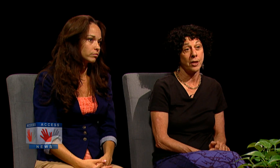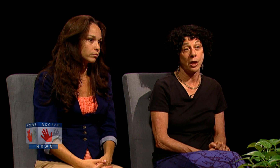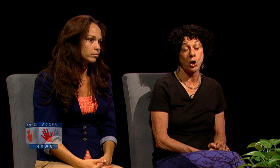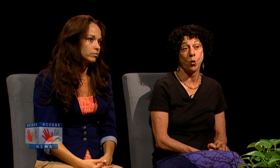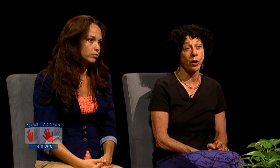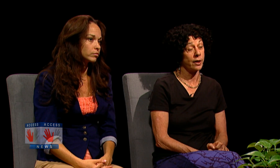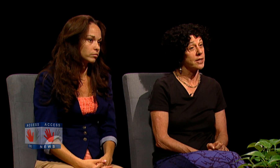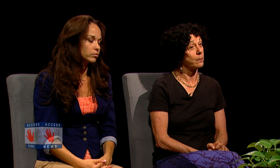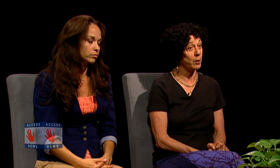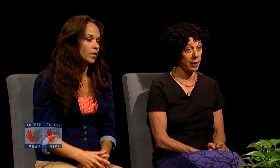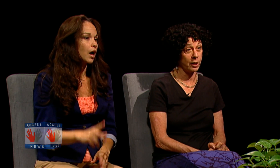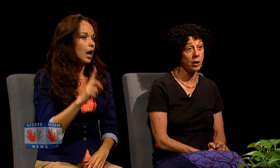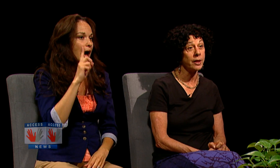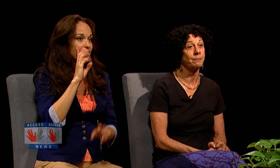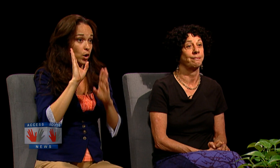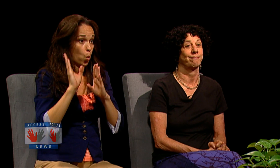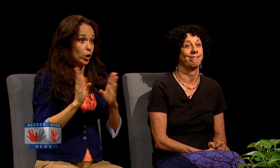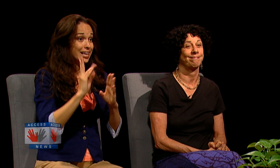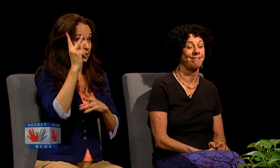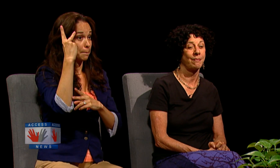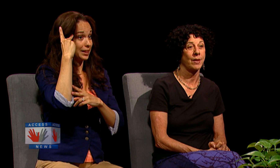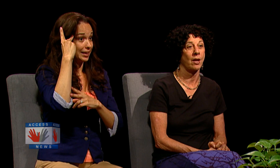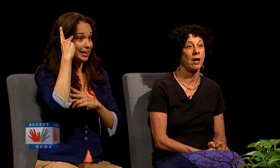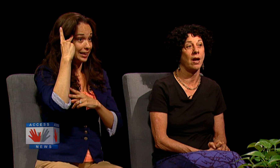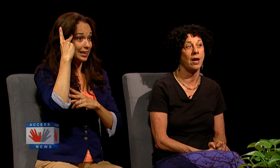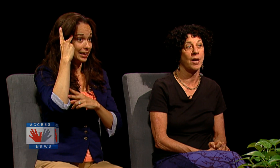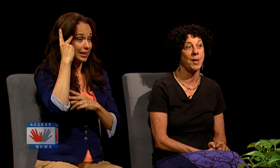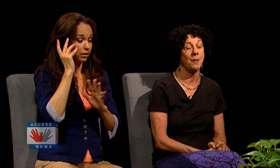I THINK ORGANIZING POLITICALLY.